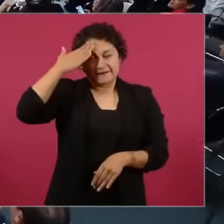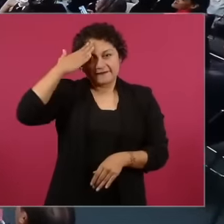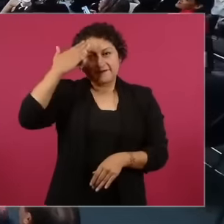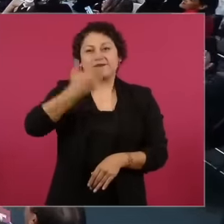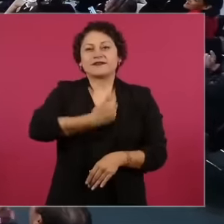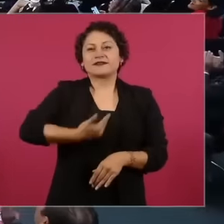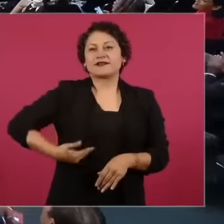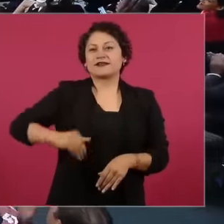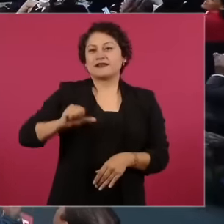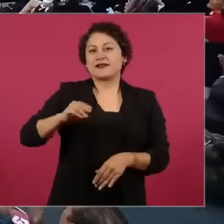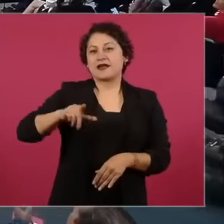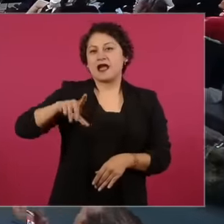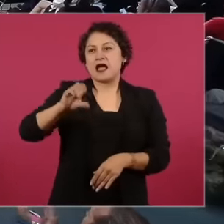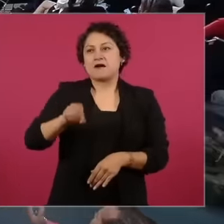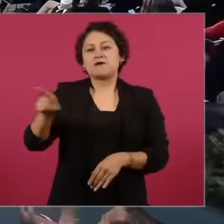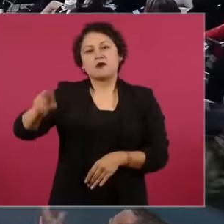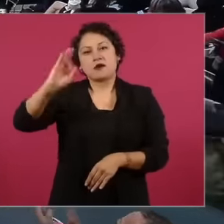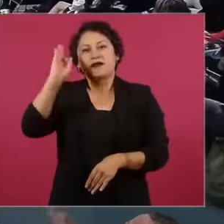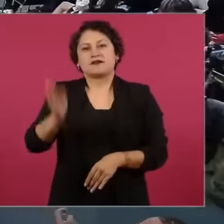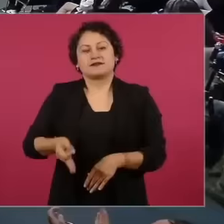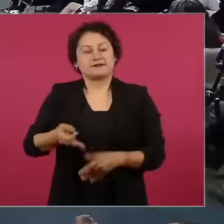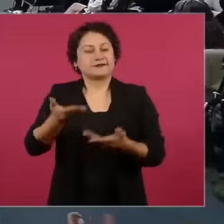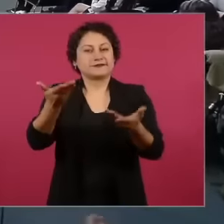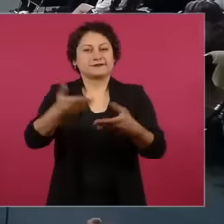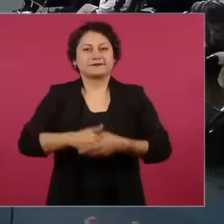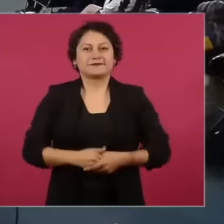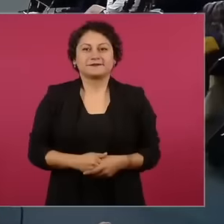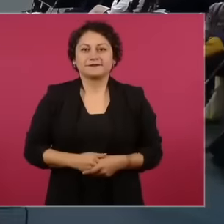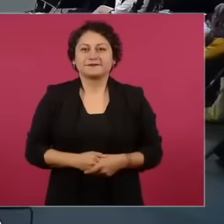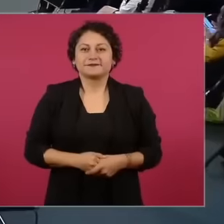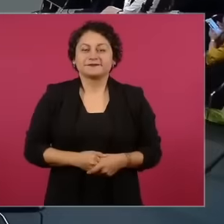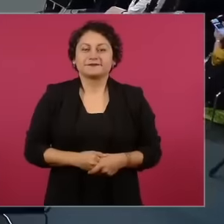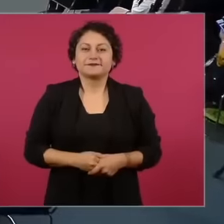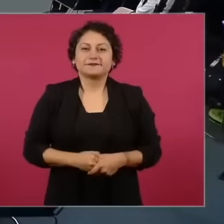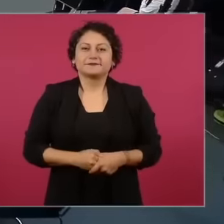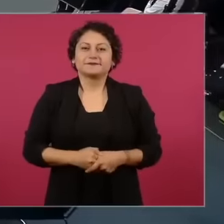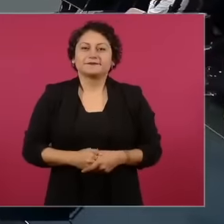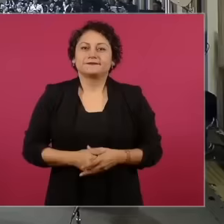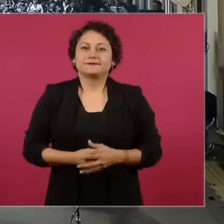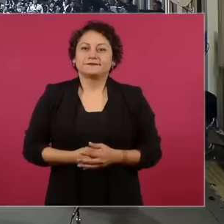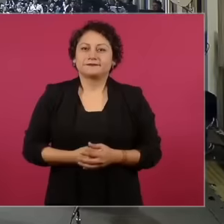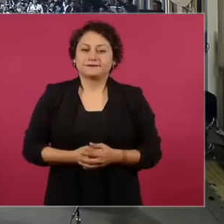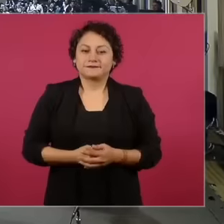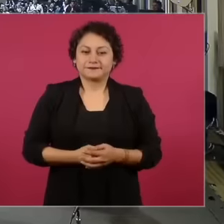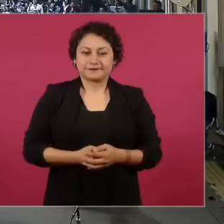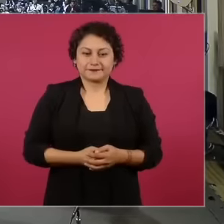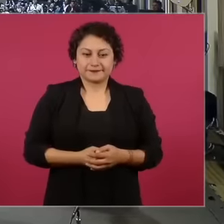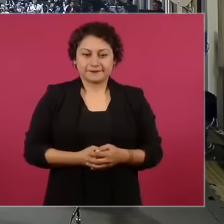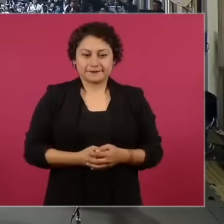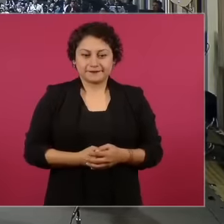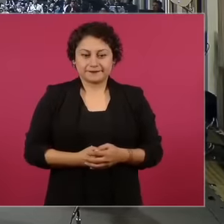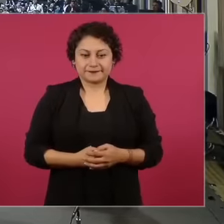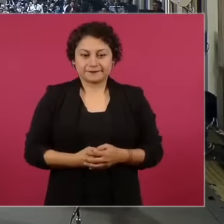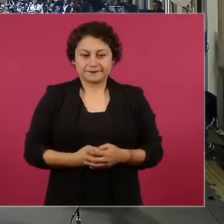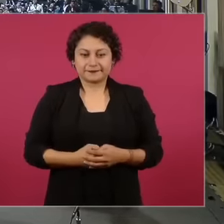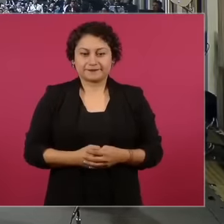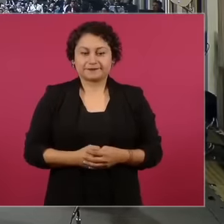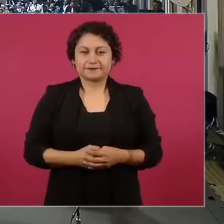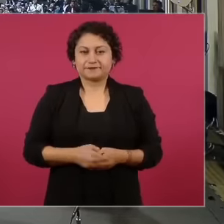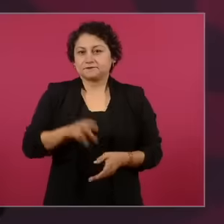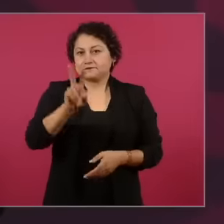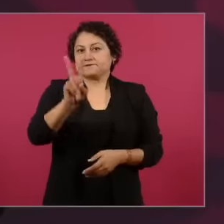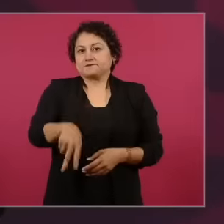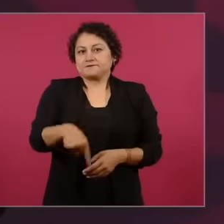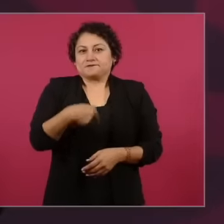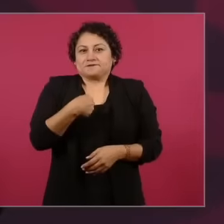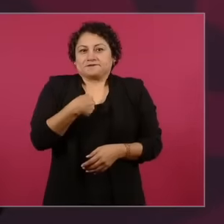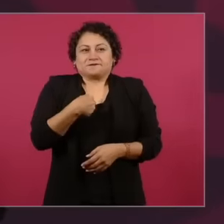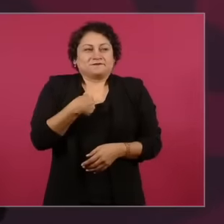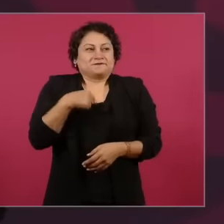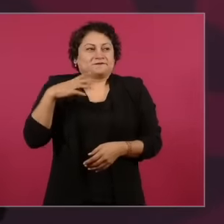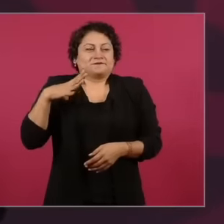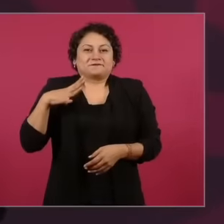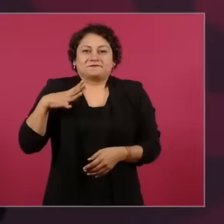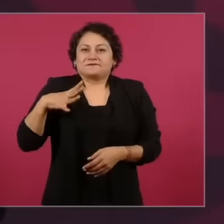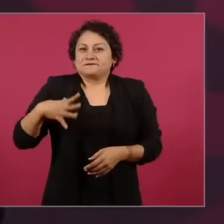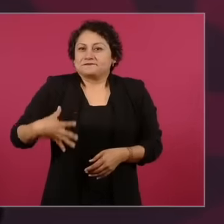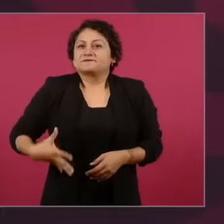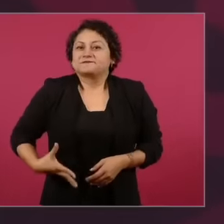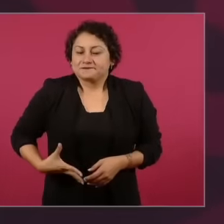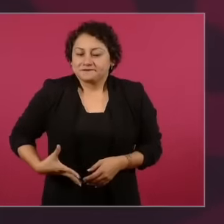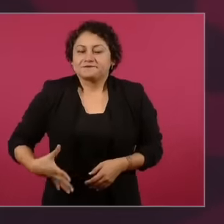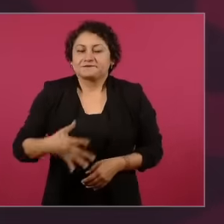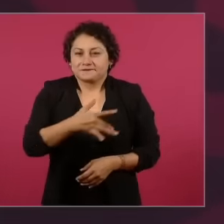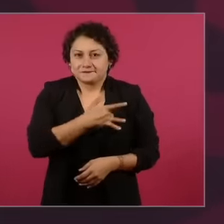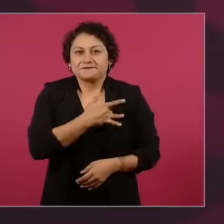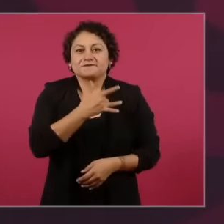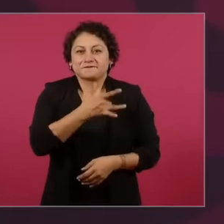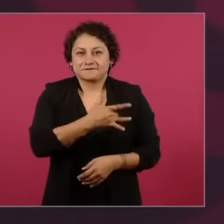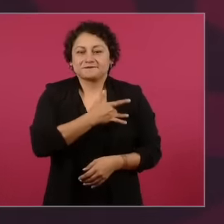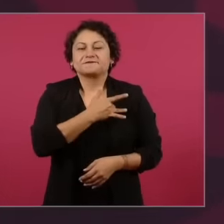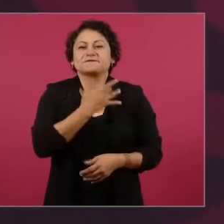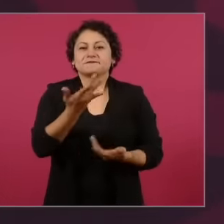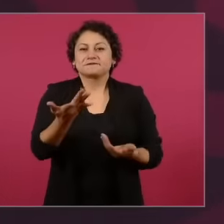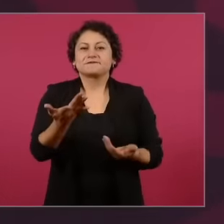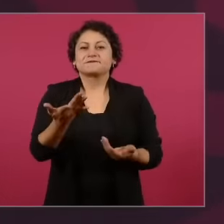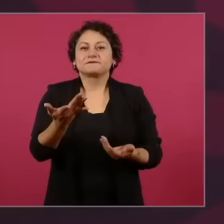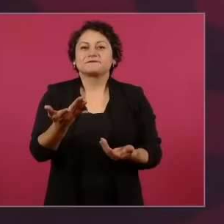Obrador, I feel very proud to be the founder but above